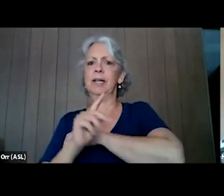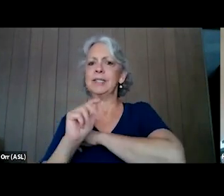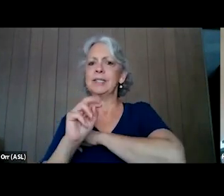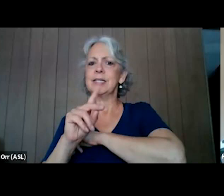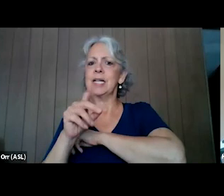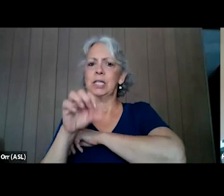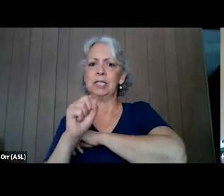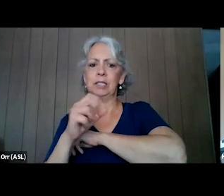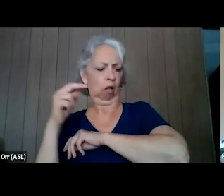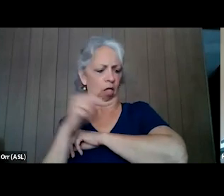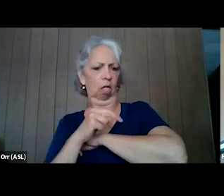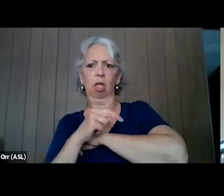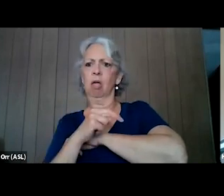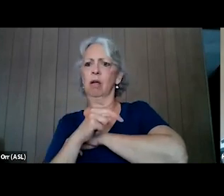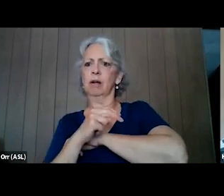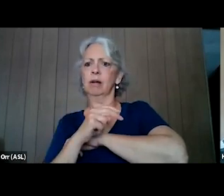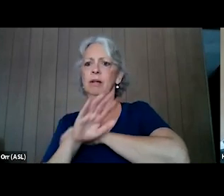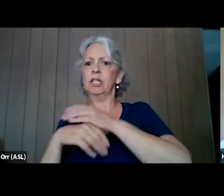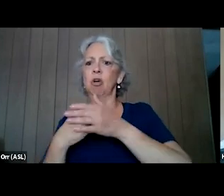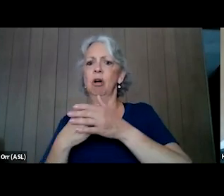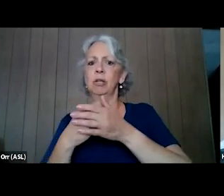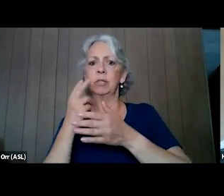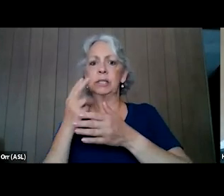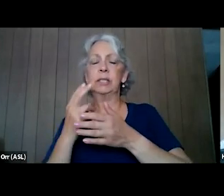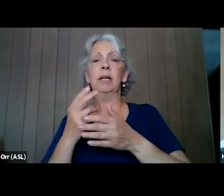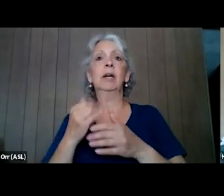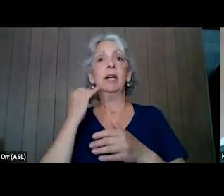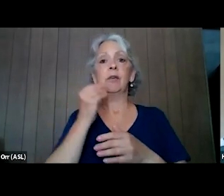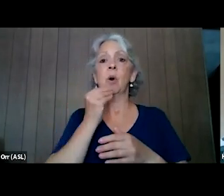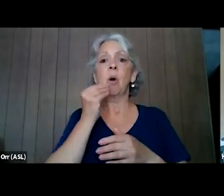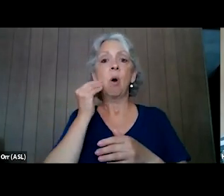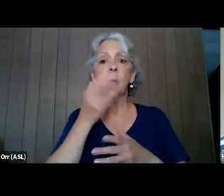And you're homeless living on the streets and getting high